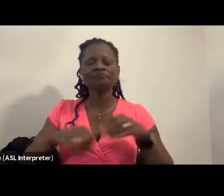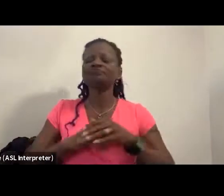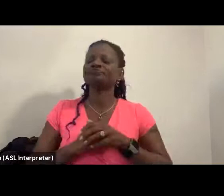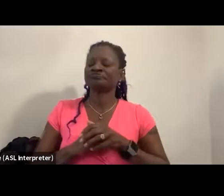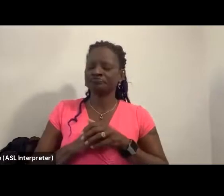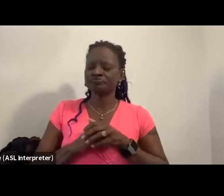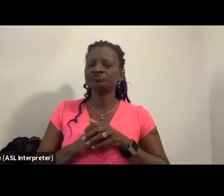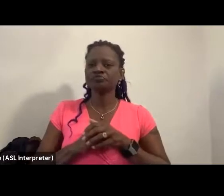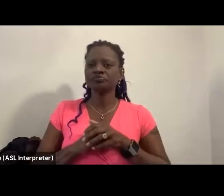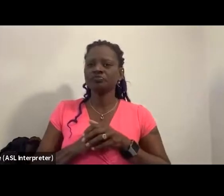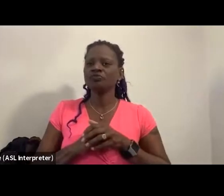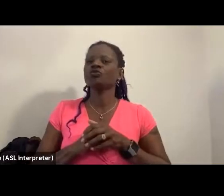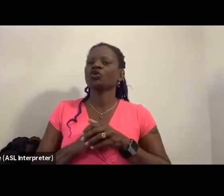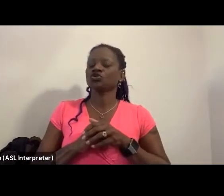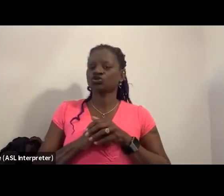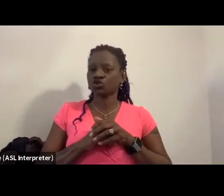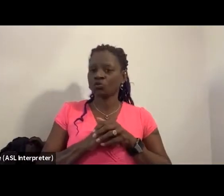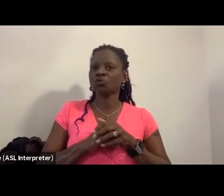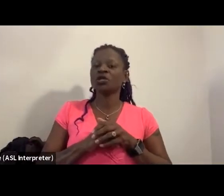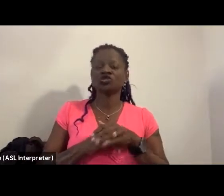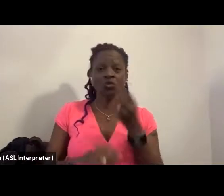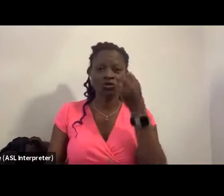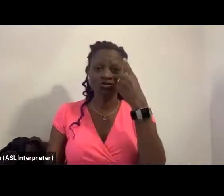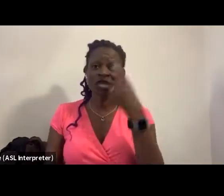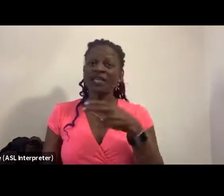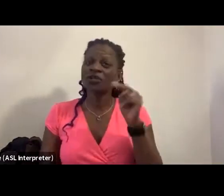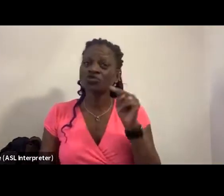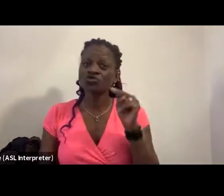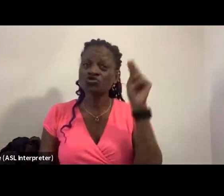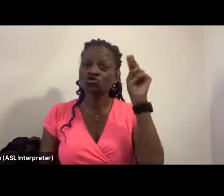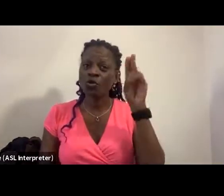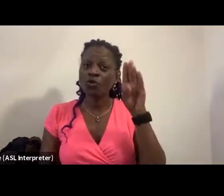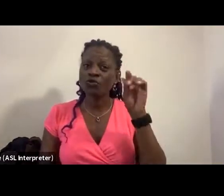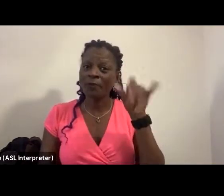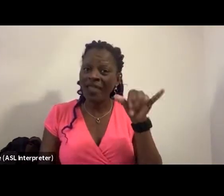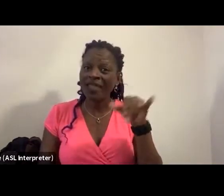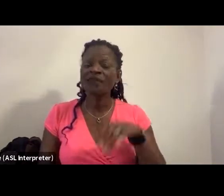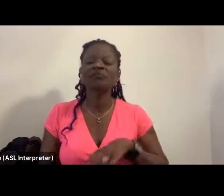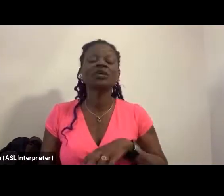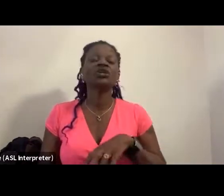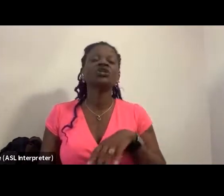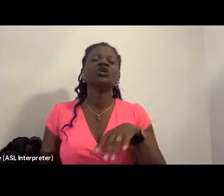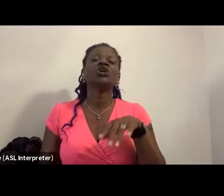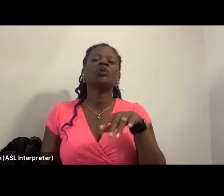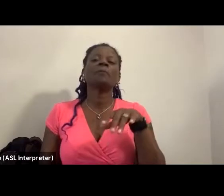In Sonoma County, the North Bay or Sonoma Mirana Napa counties had the highest